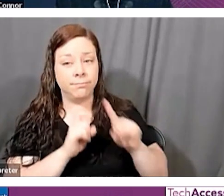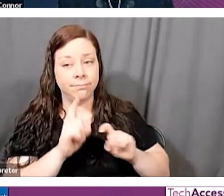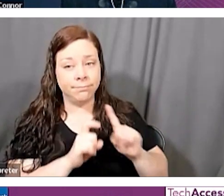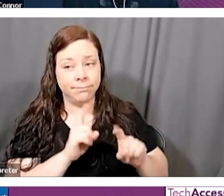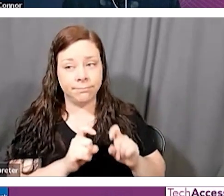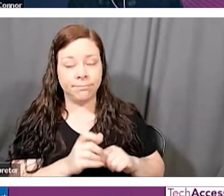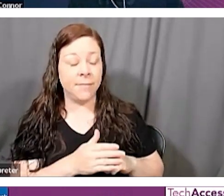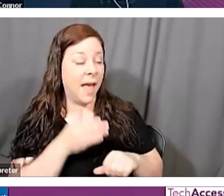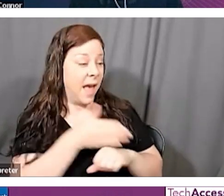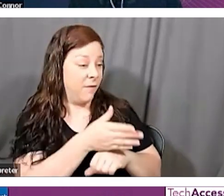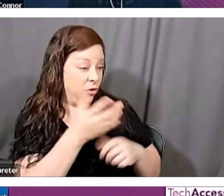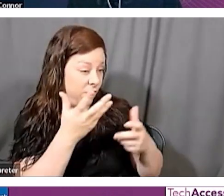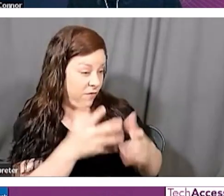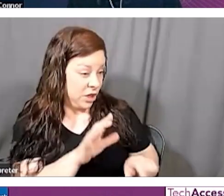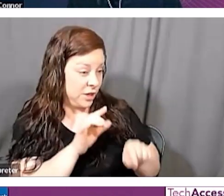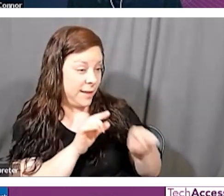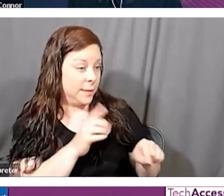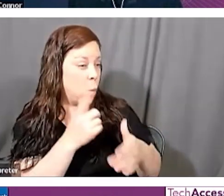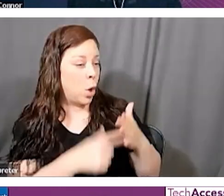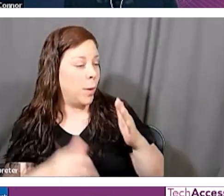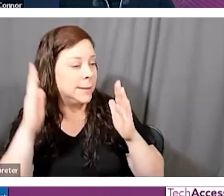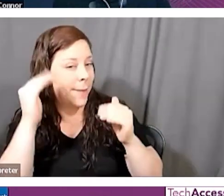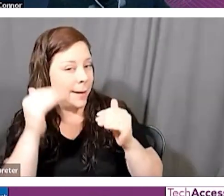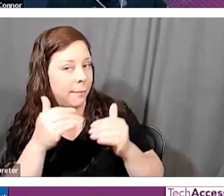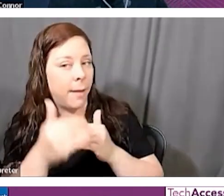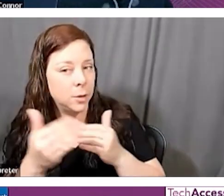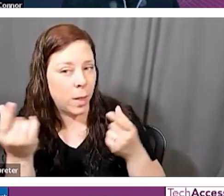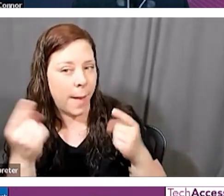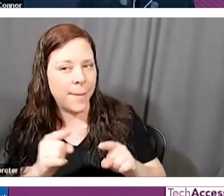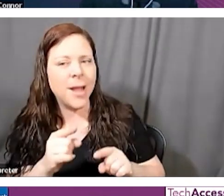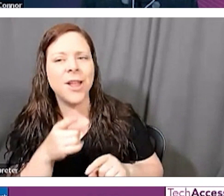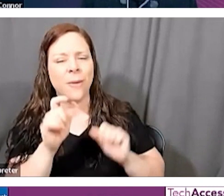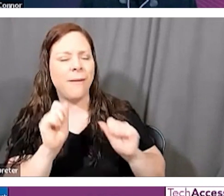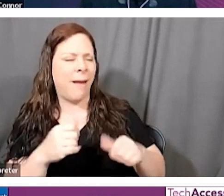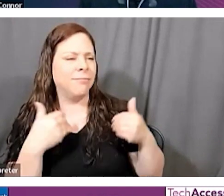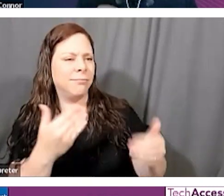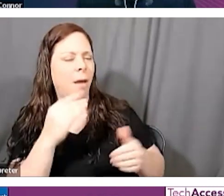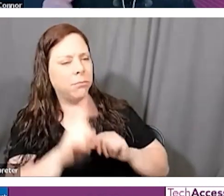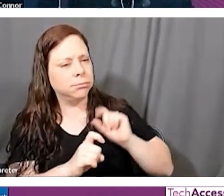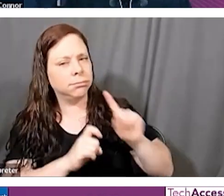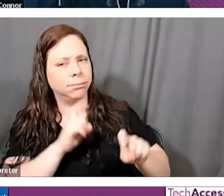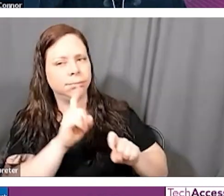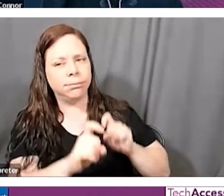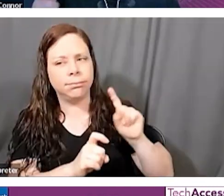a what would you expect to happen? Okay, Hey, in this wire frame that we've built, one of the things we're envisioning is when you click